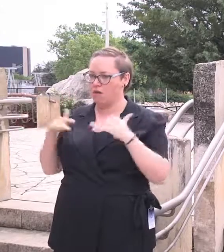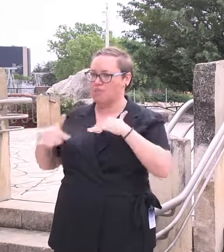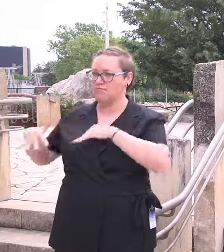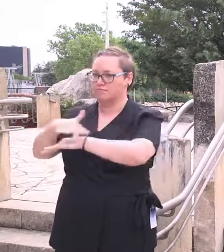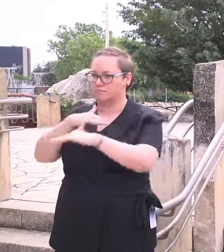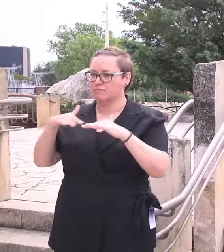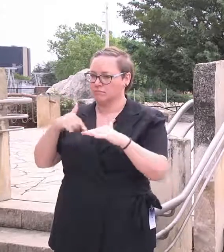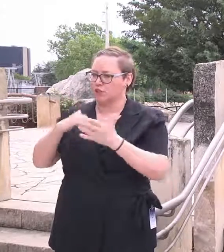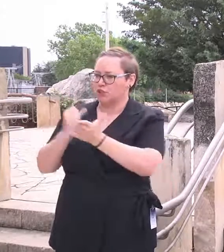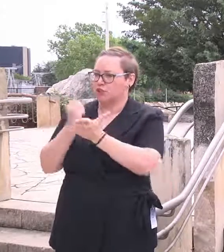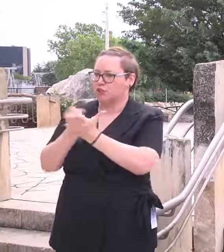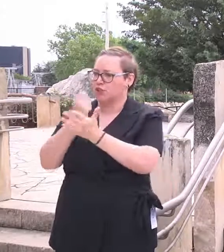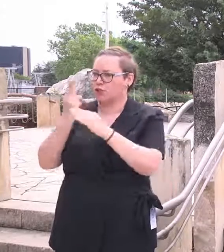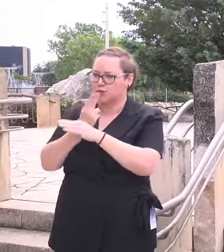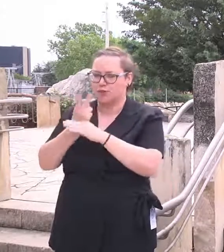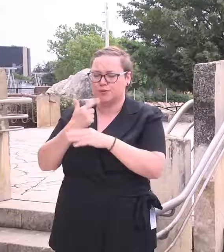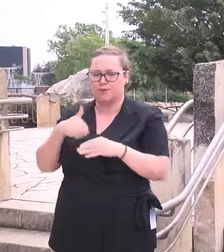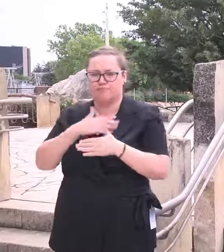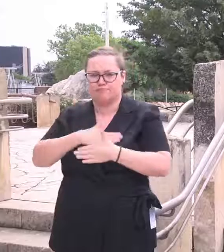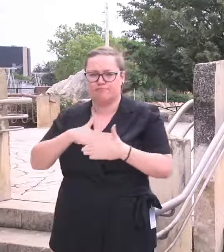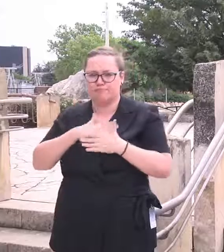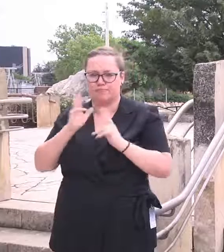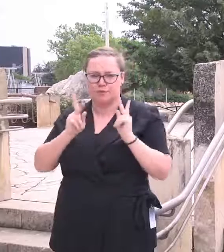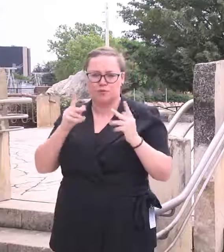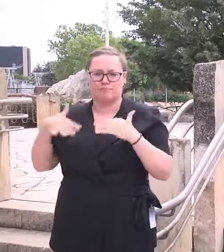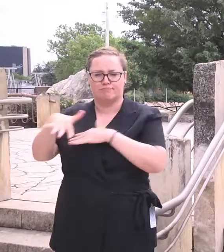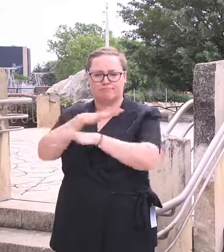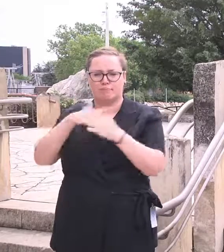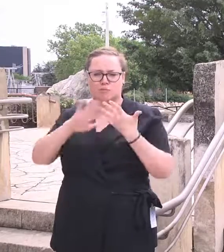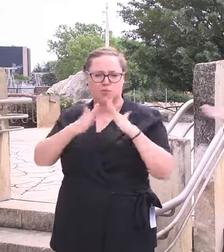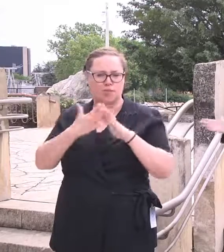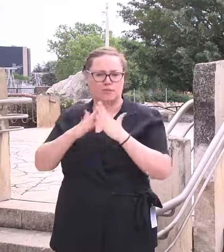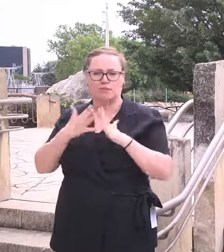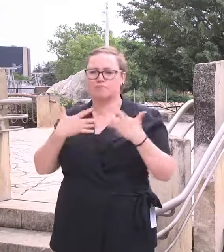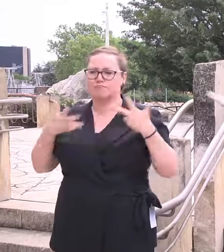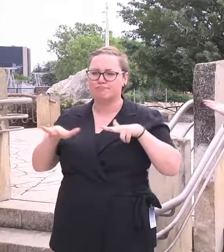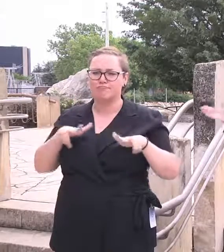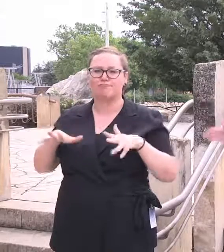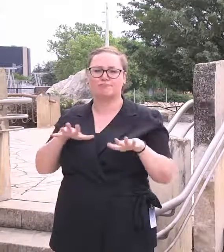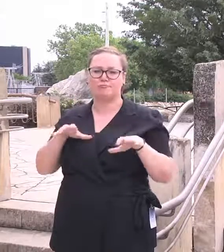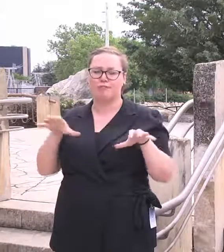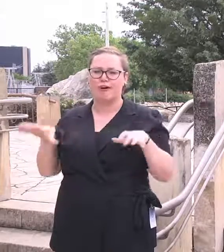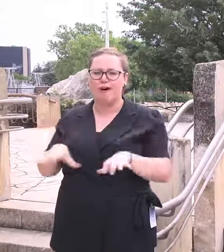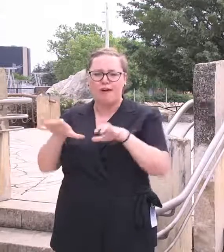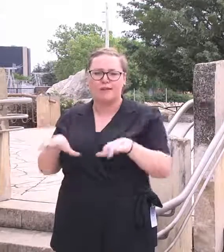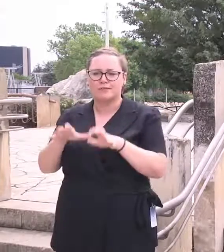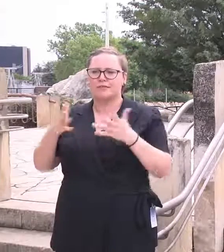when folks in our community are being active uh whether walking or rollerblading and really